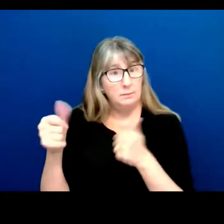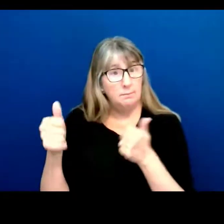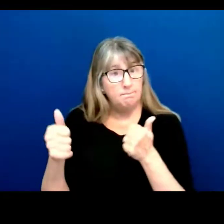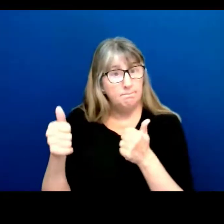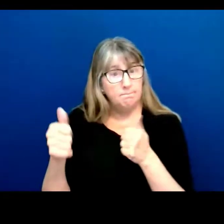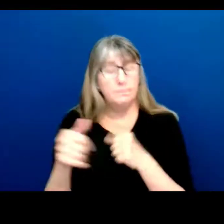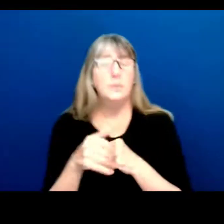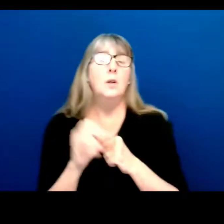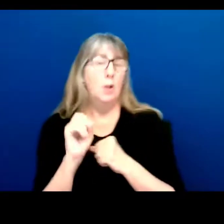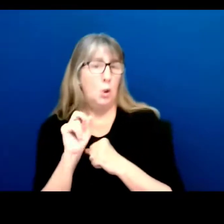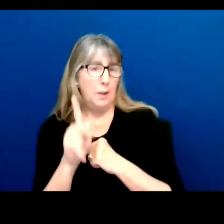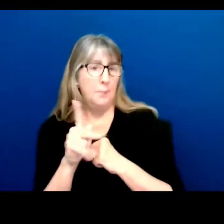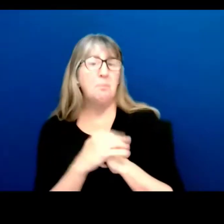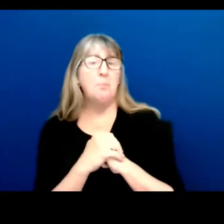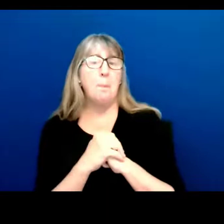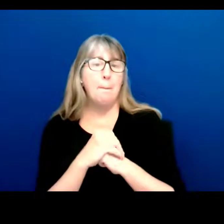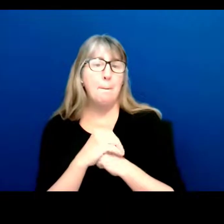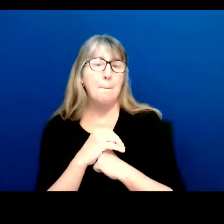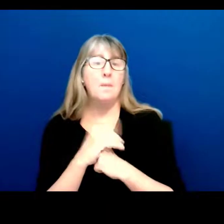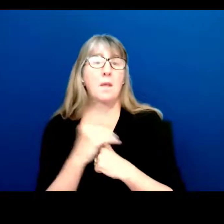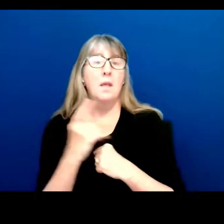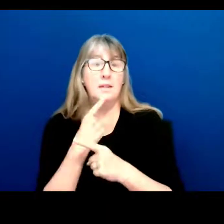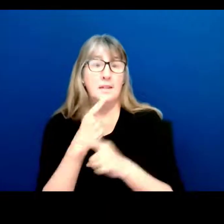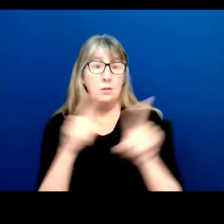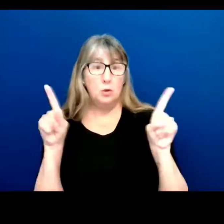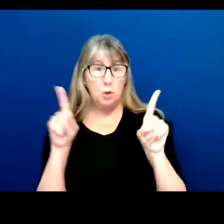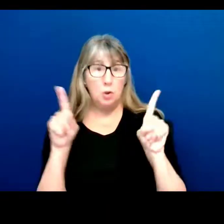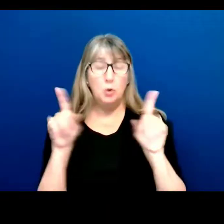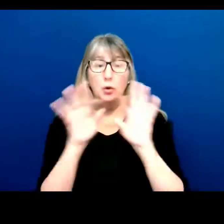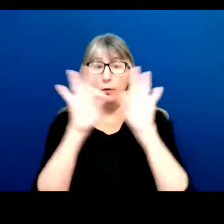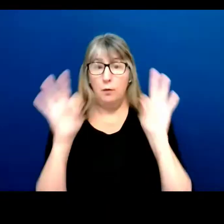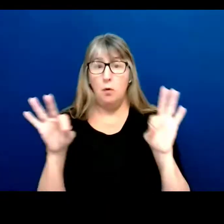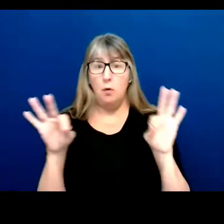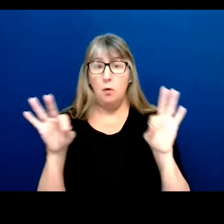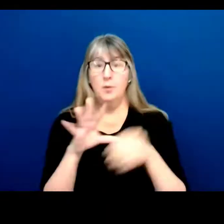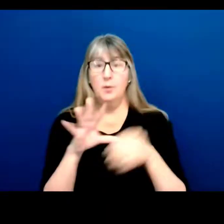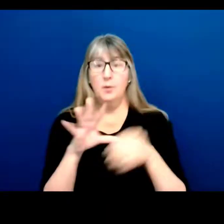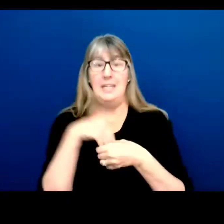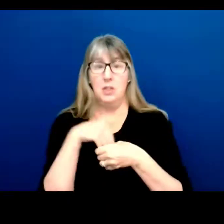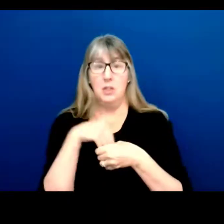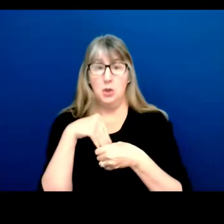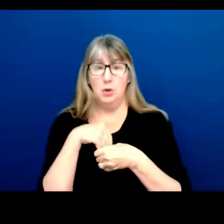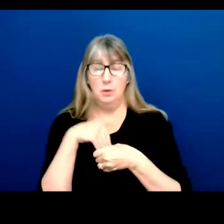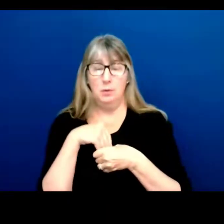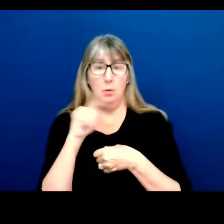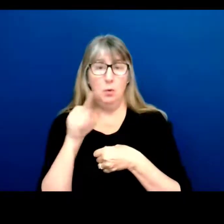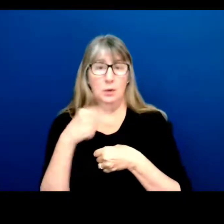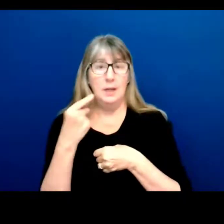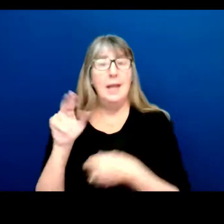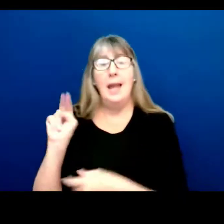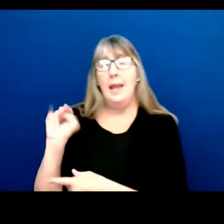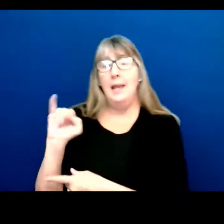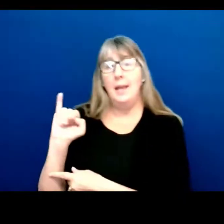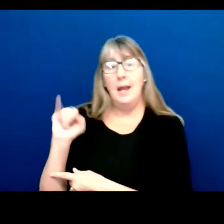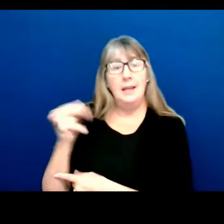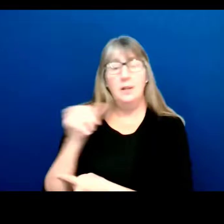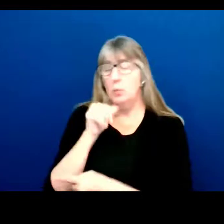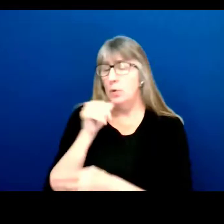The disclosure forms are internal, so NIH does not get copies of disclosure forms.